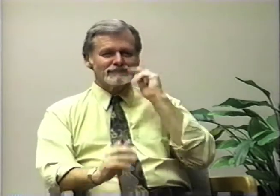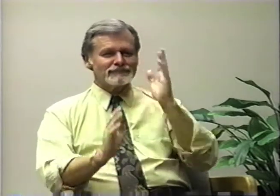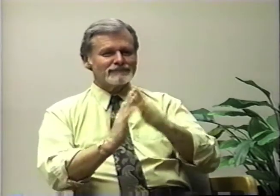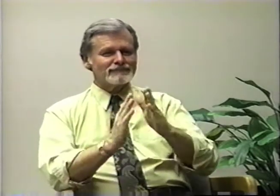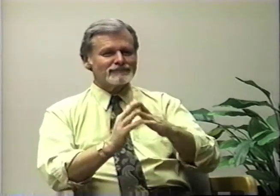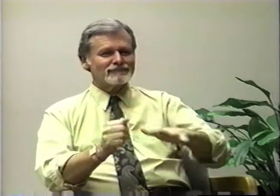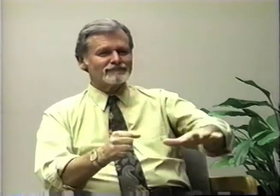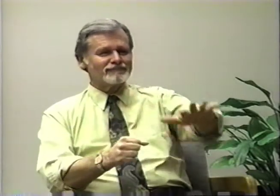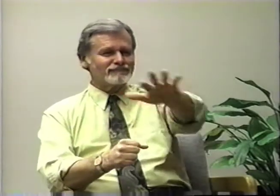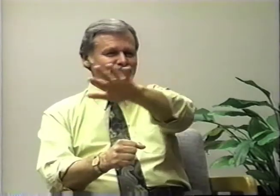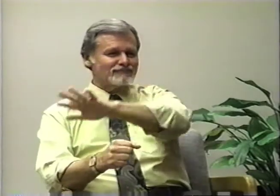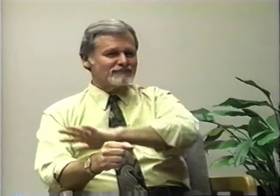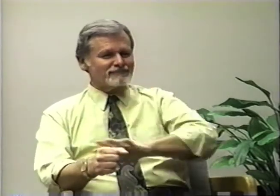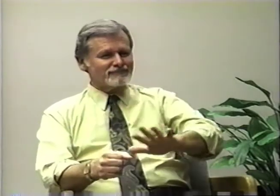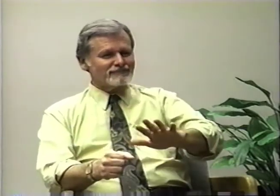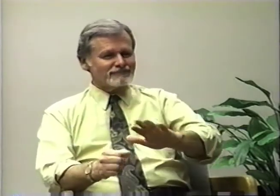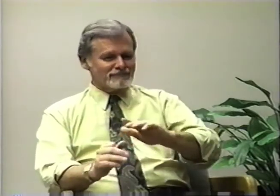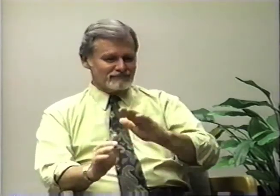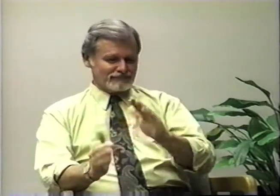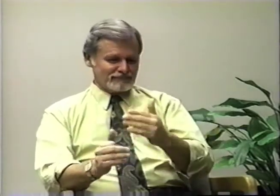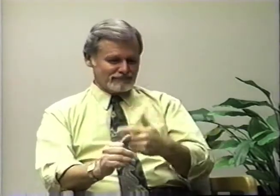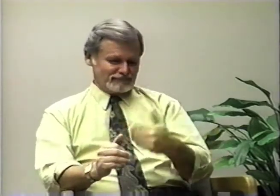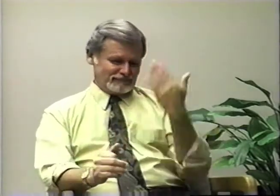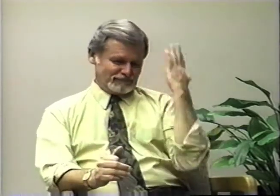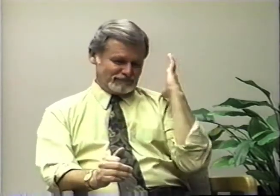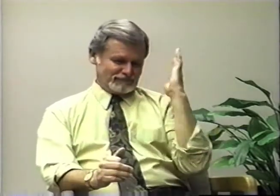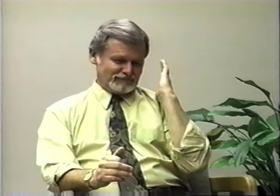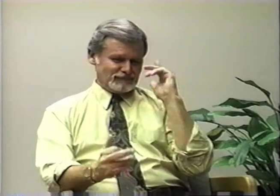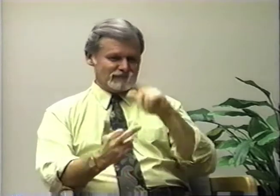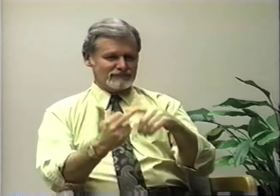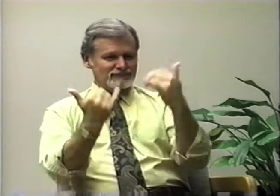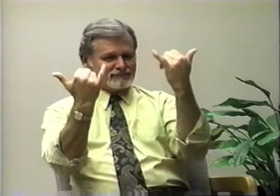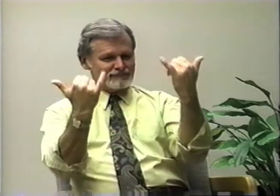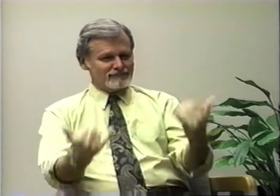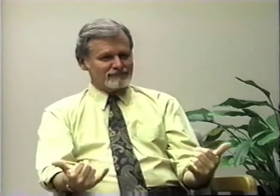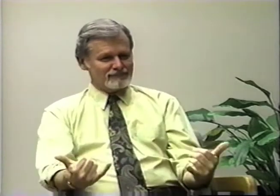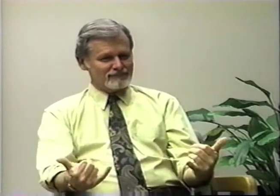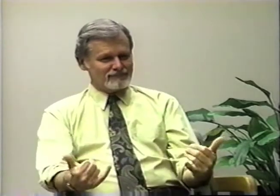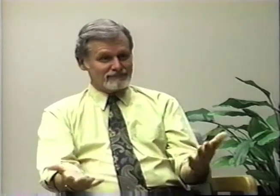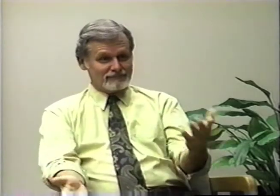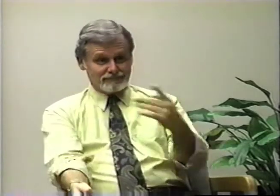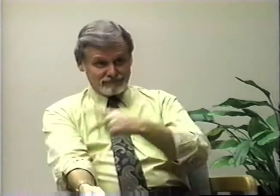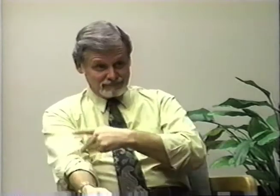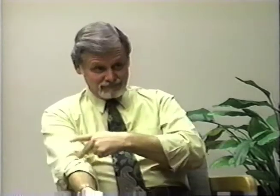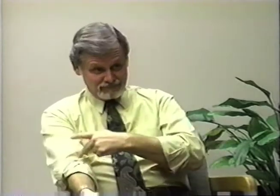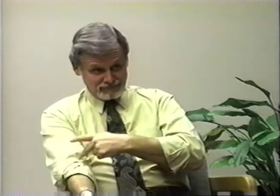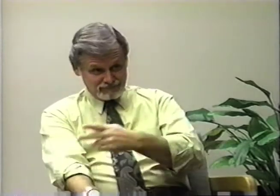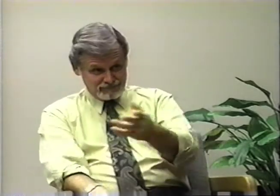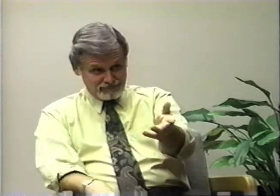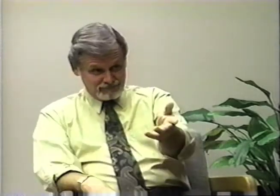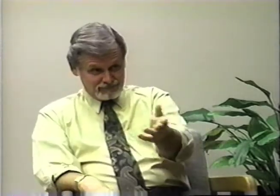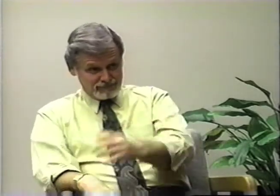What are you perspectives on the Deaf community in Duluth and the surrounding area?